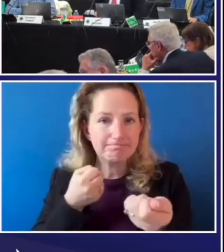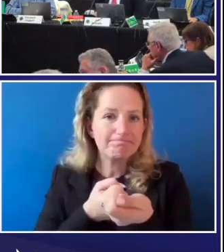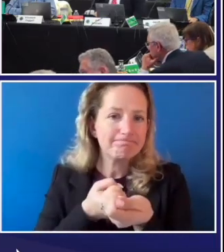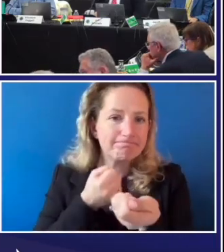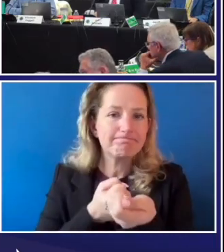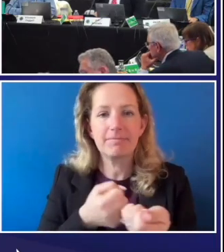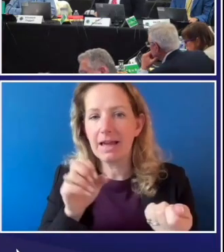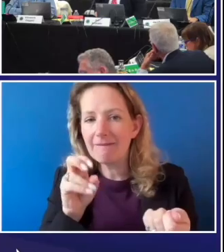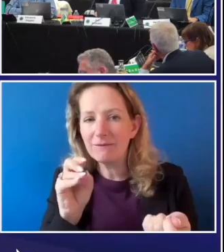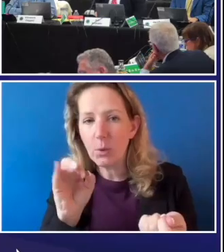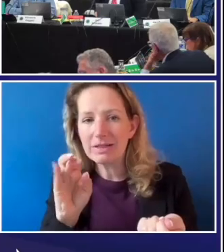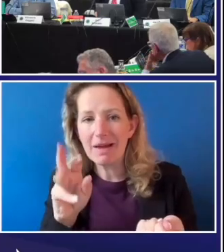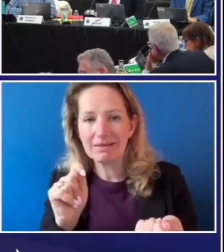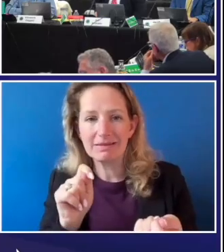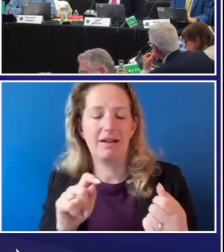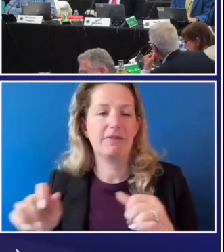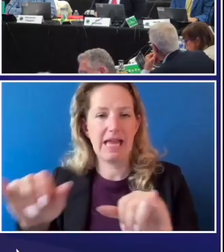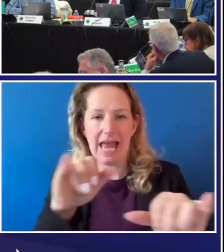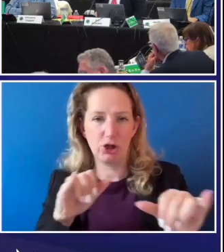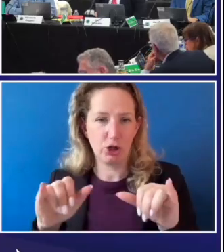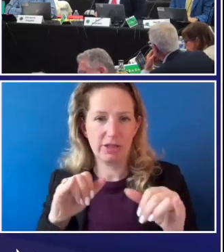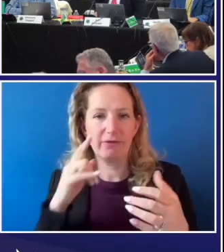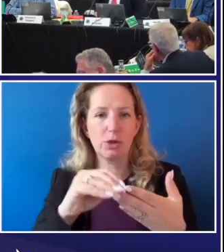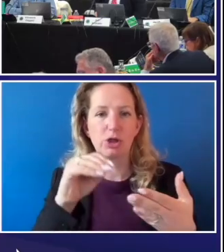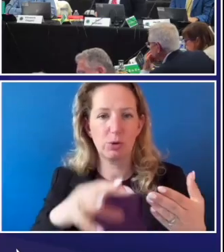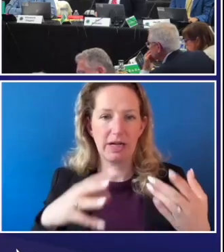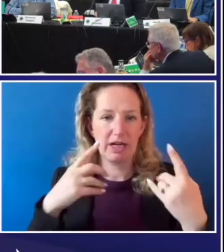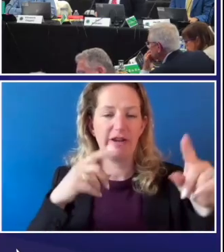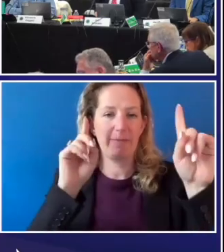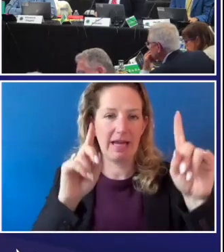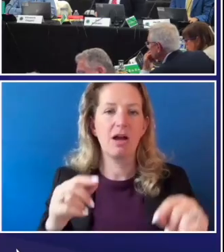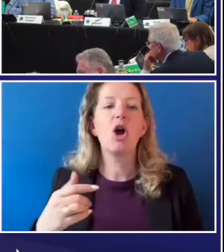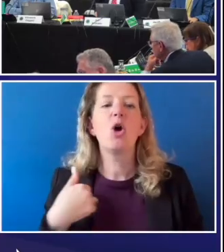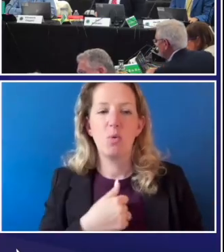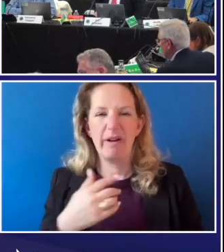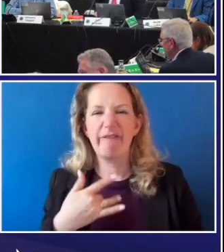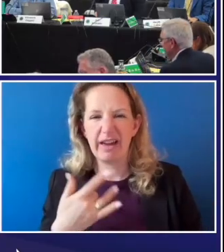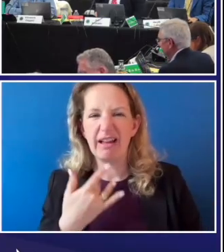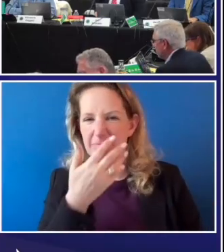we said that it would better be better served in 60220, which is the enforcement of standards. And so we moved that language here.